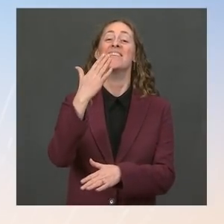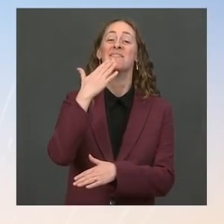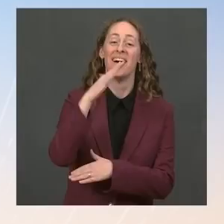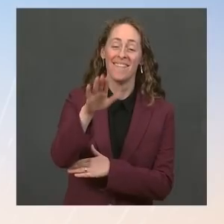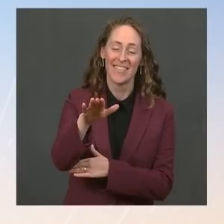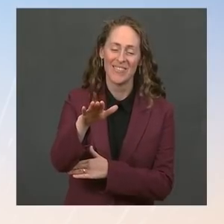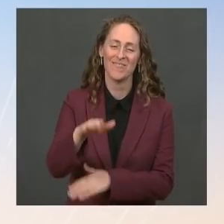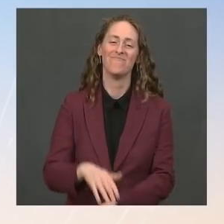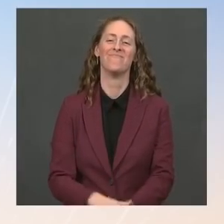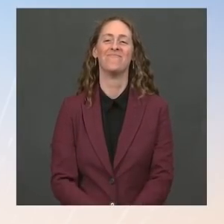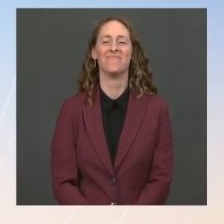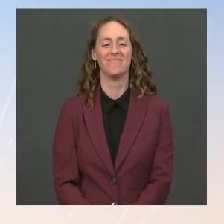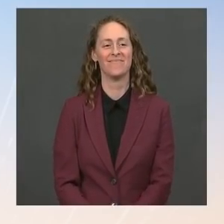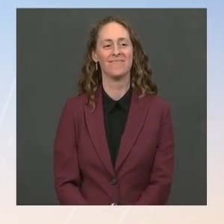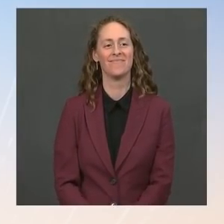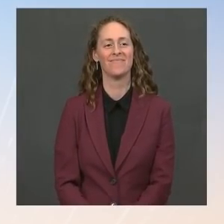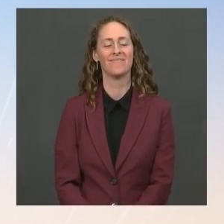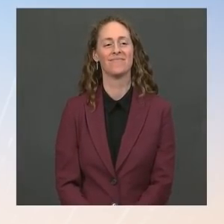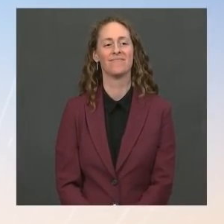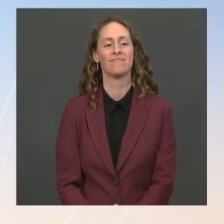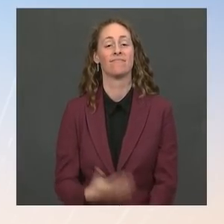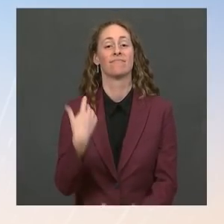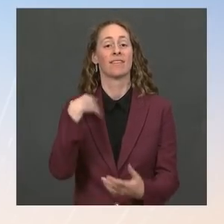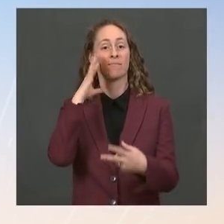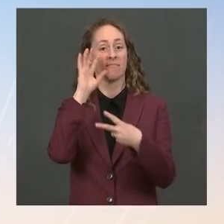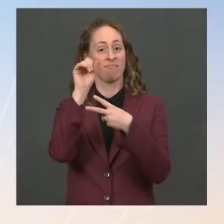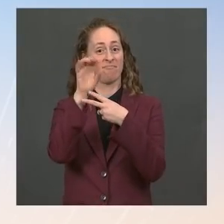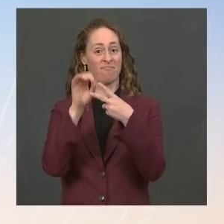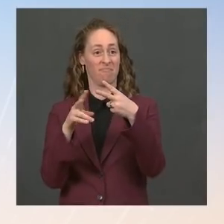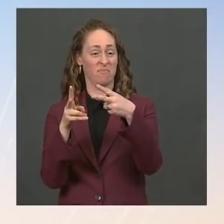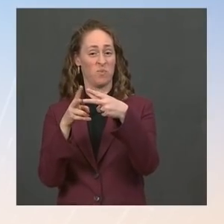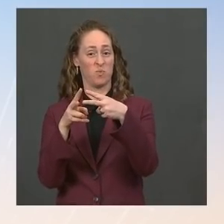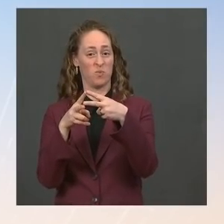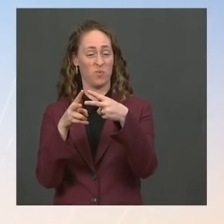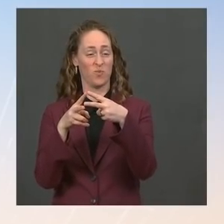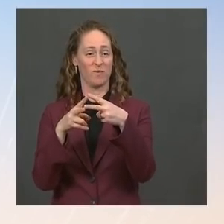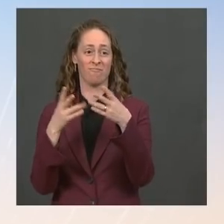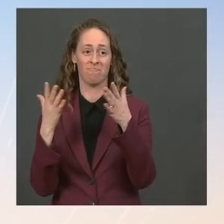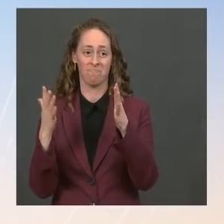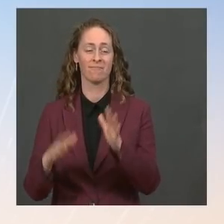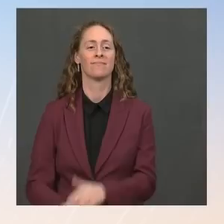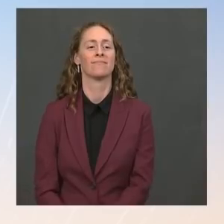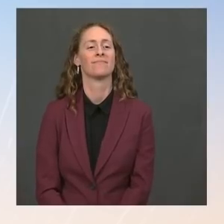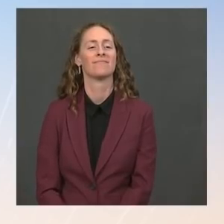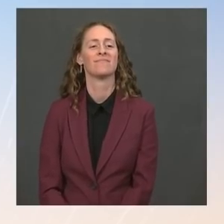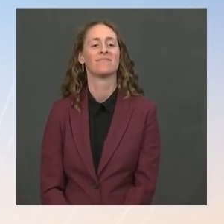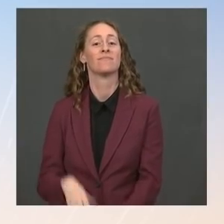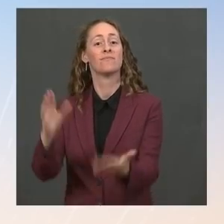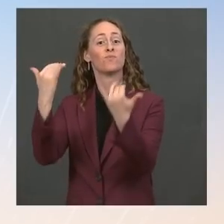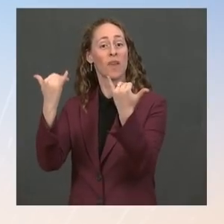Okay, two items for all of you at the top. Today, the Biden administration is launching House America,